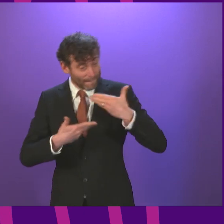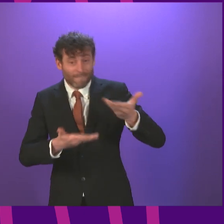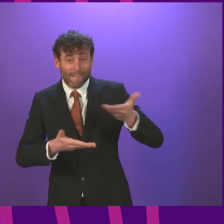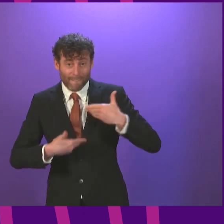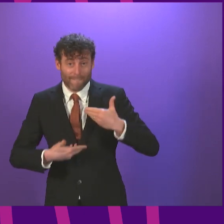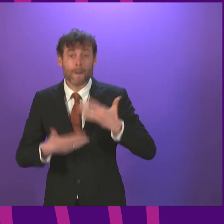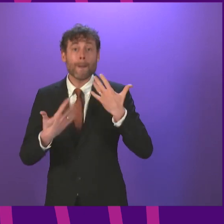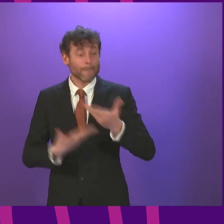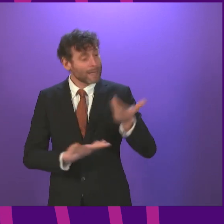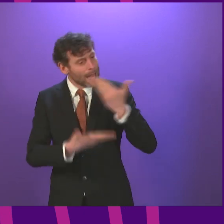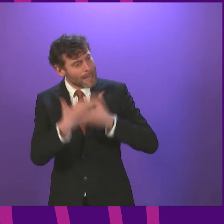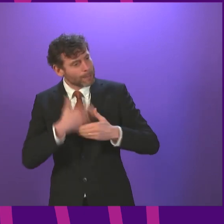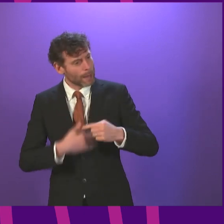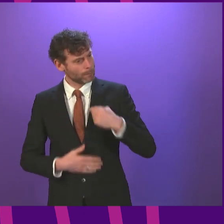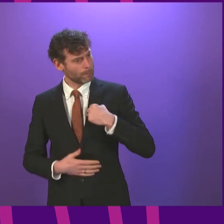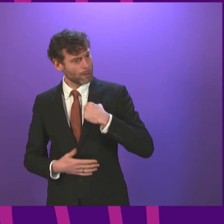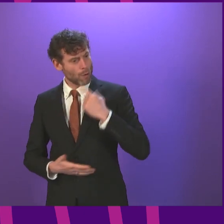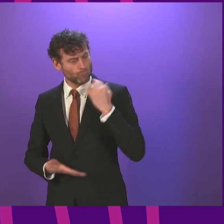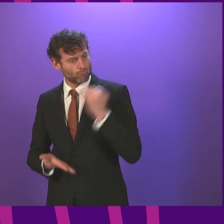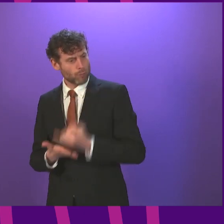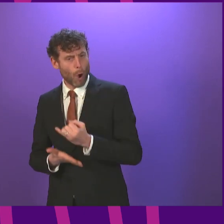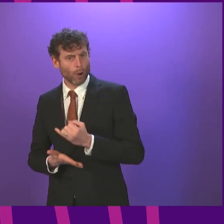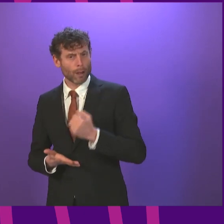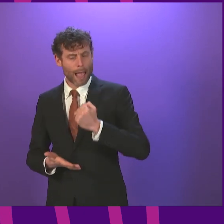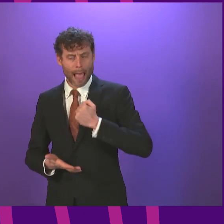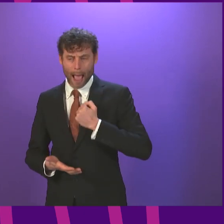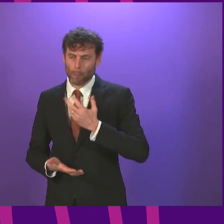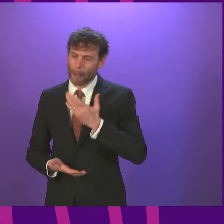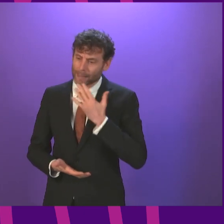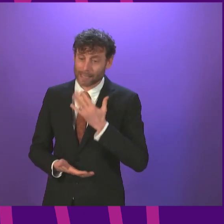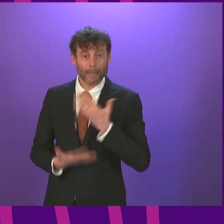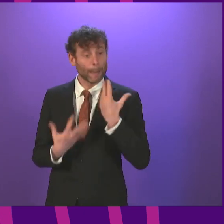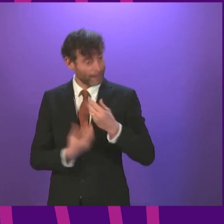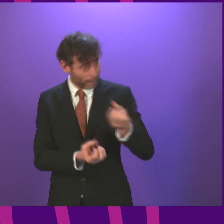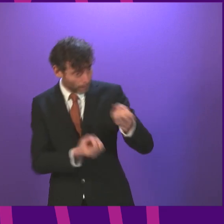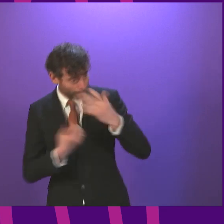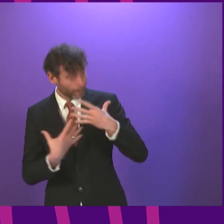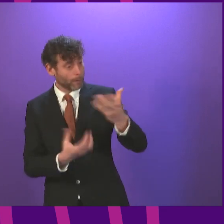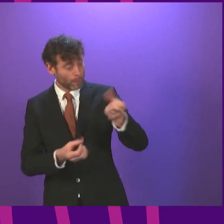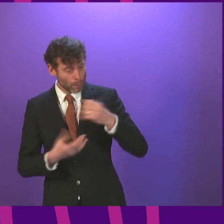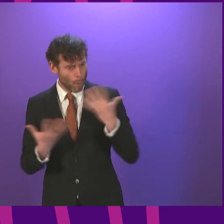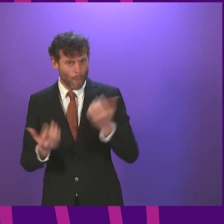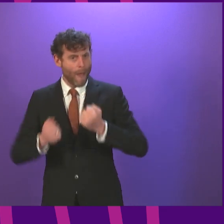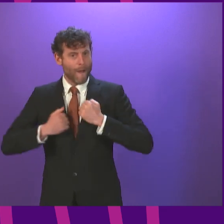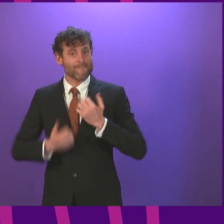the way in which that error came to be fully realised and understood. It also sets out